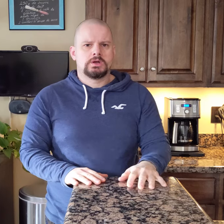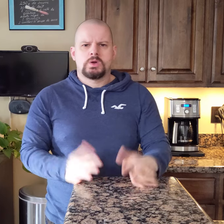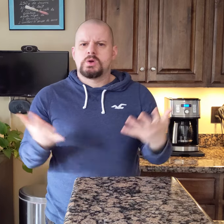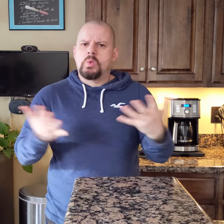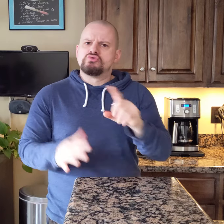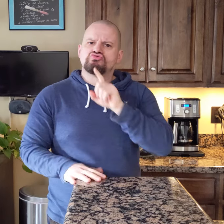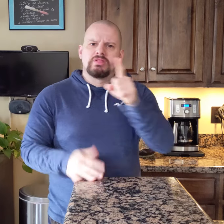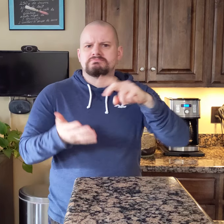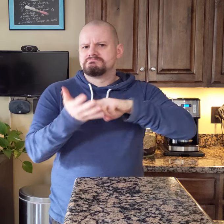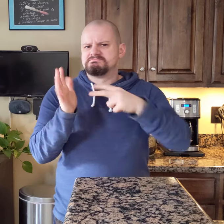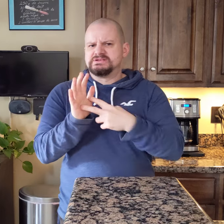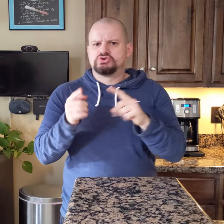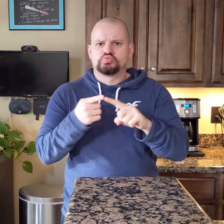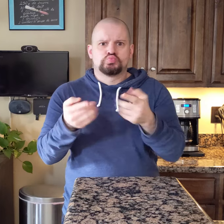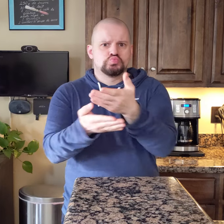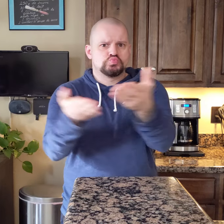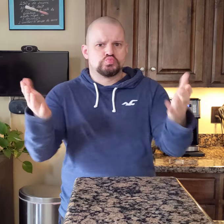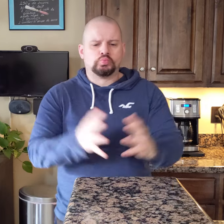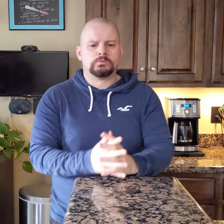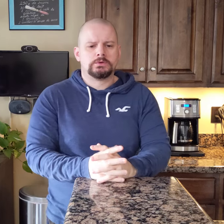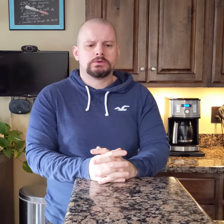What does it really mean to you?